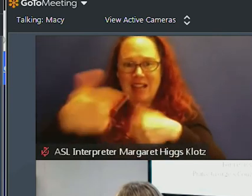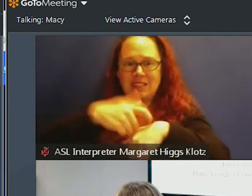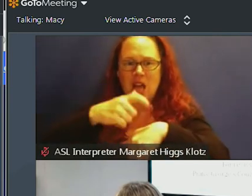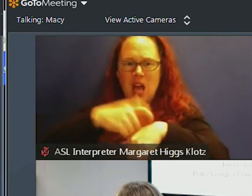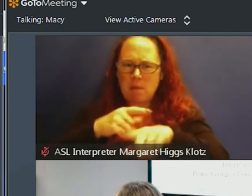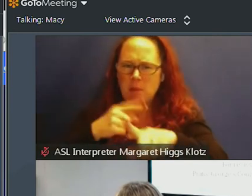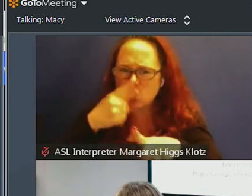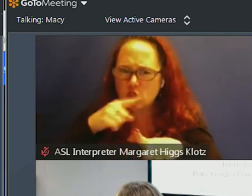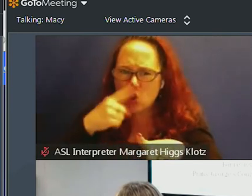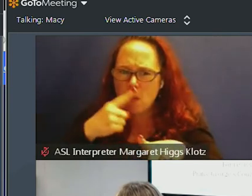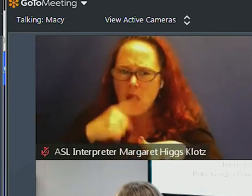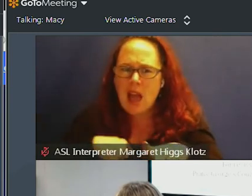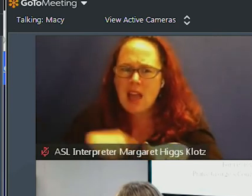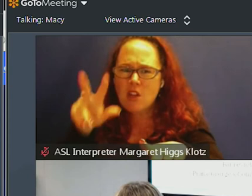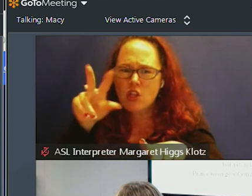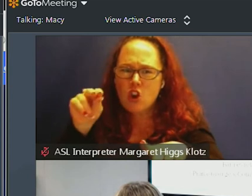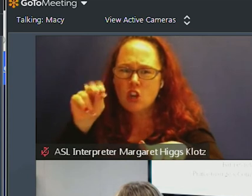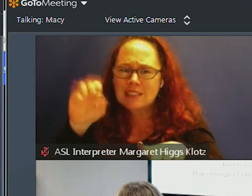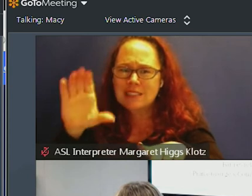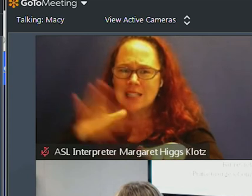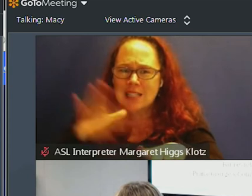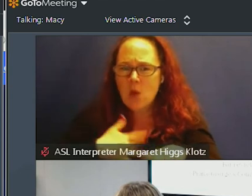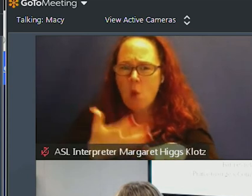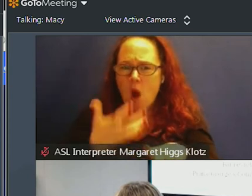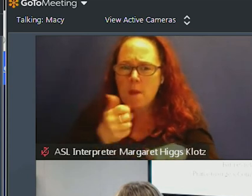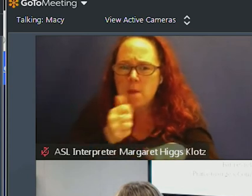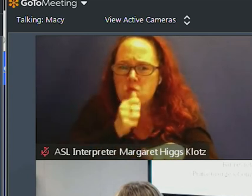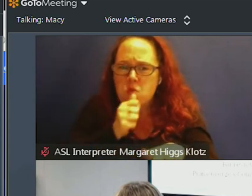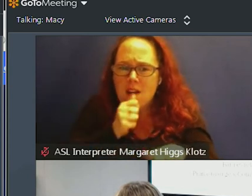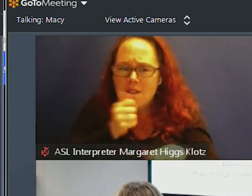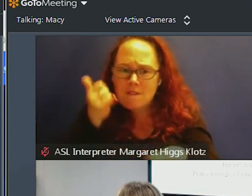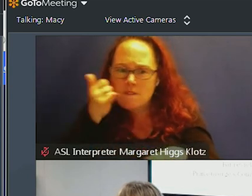to one of the leaders of the group, I could give you a firm answer. Is that acceptable?